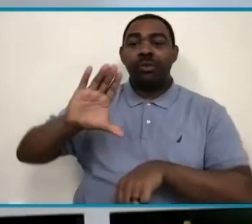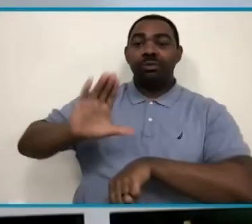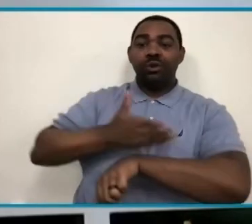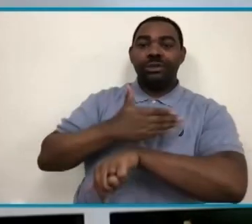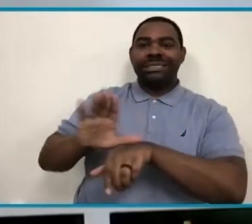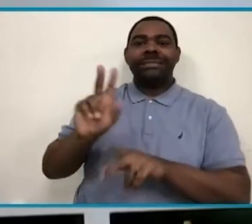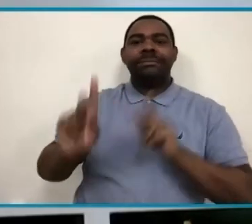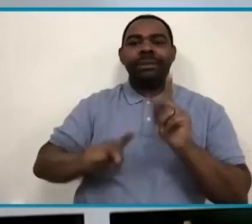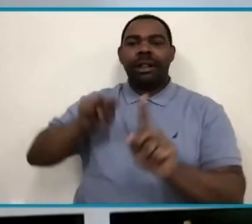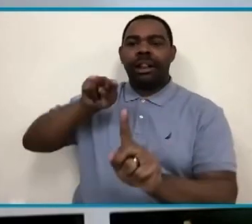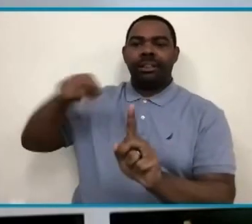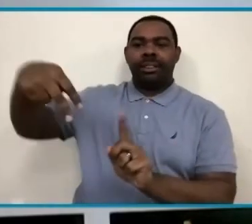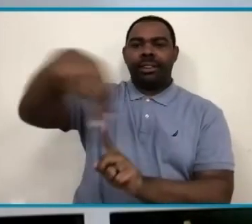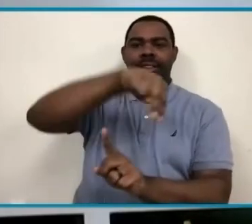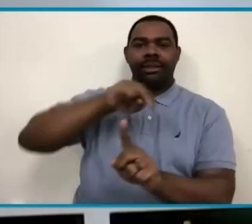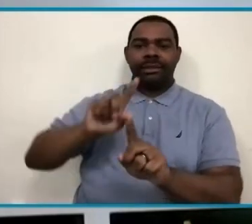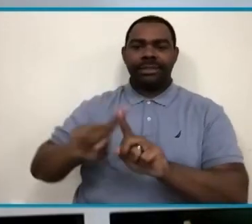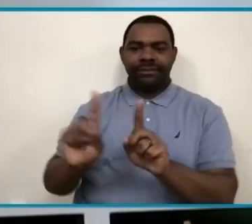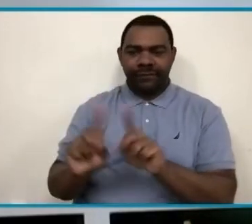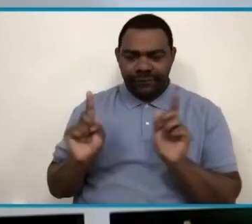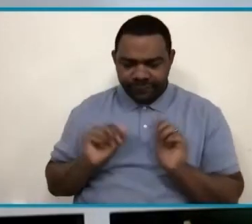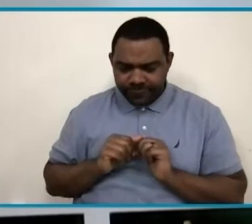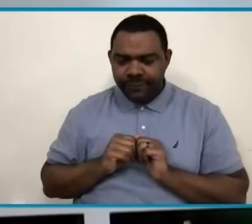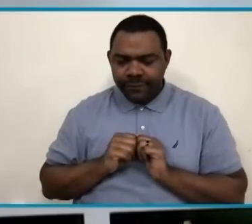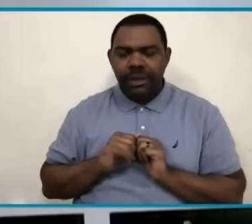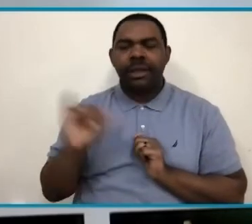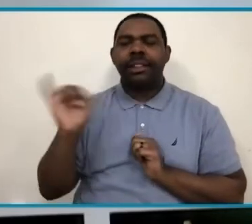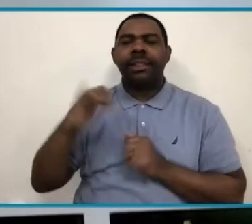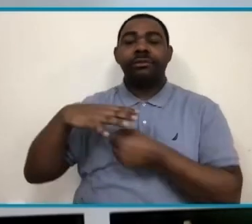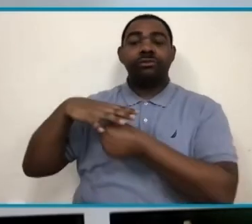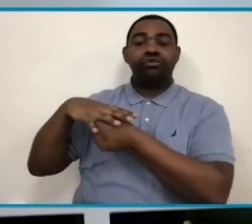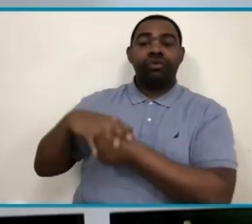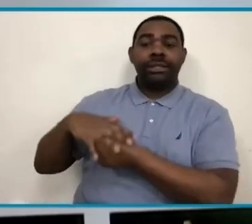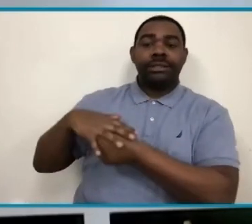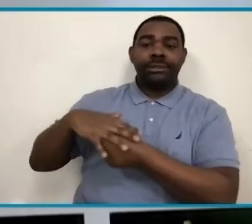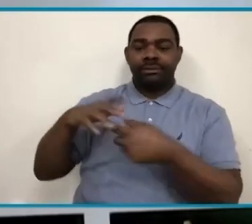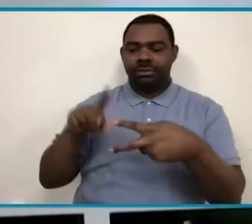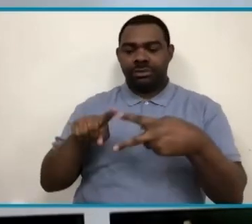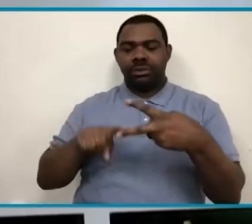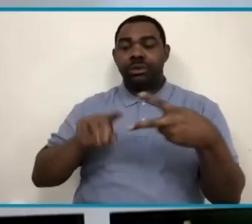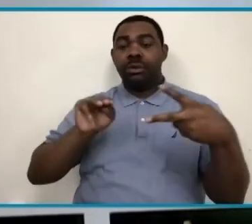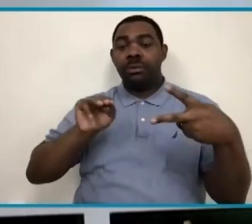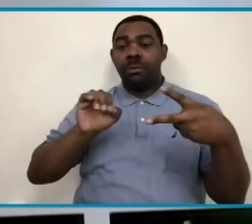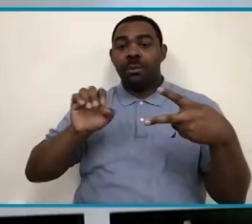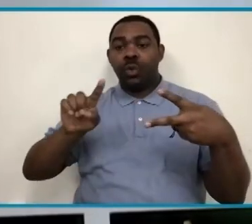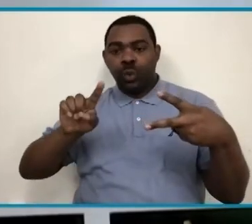factors to pain such as stress and mood, which all help influence how one perceives their